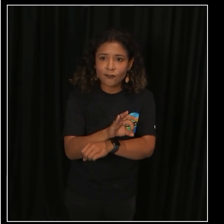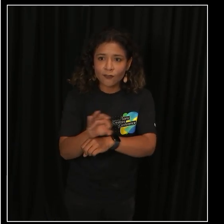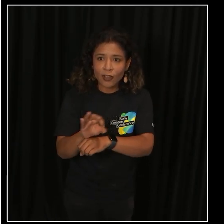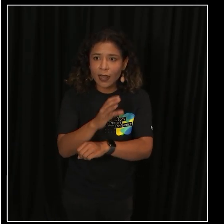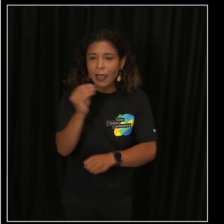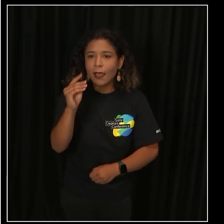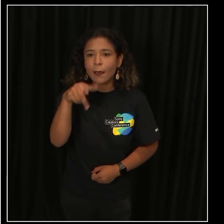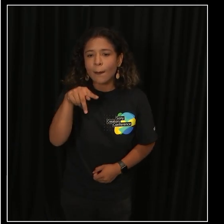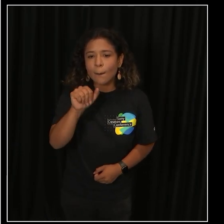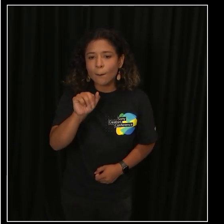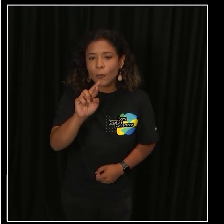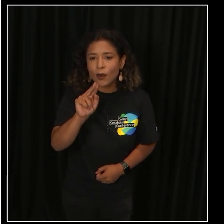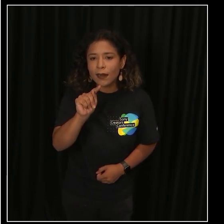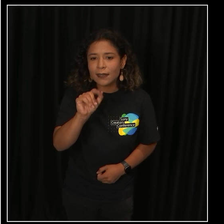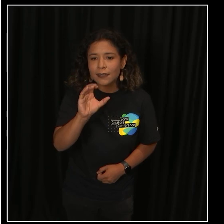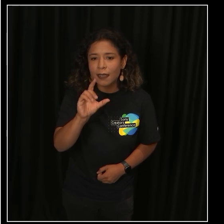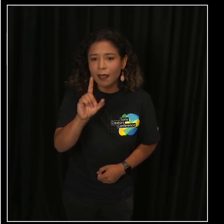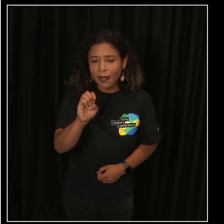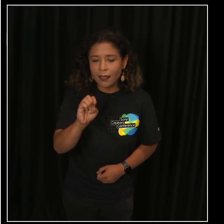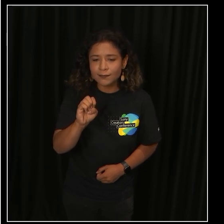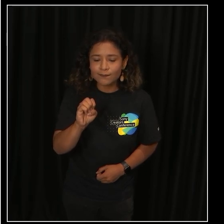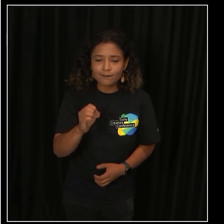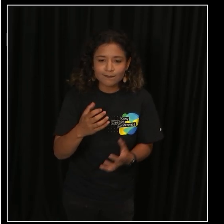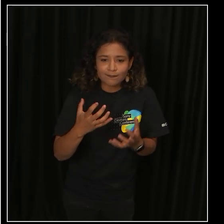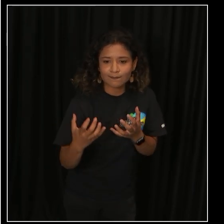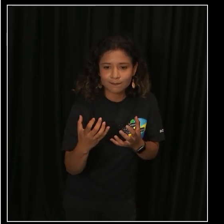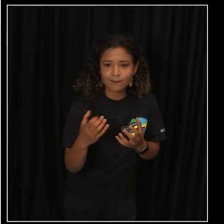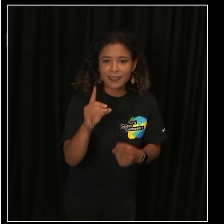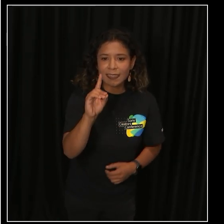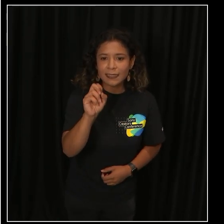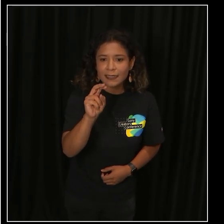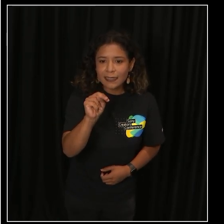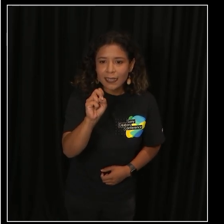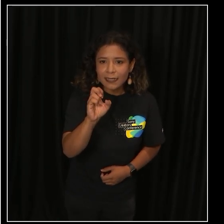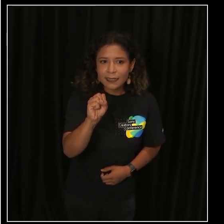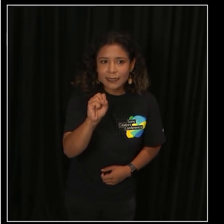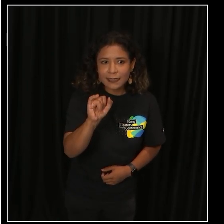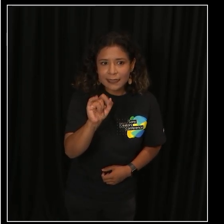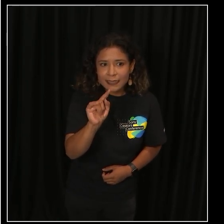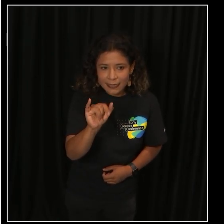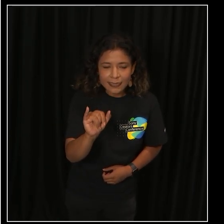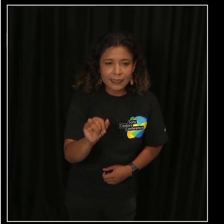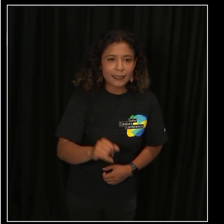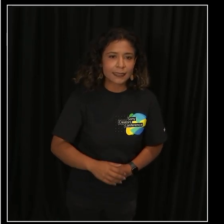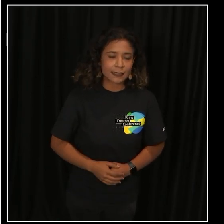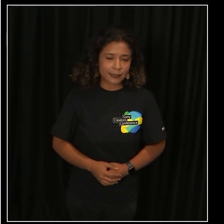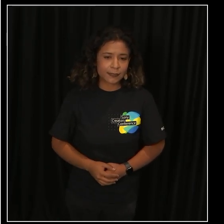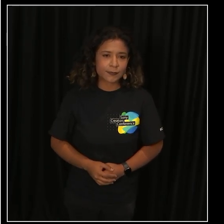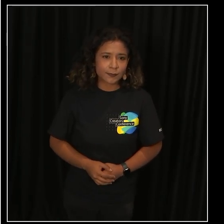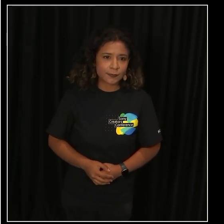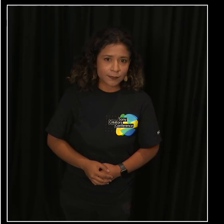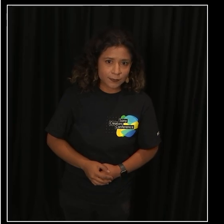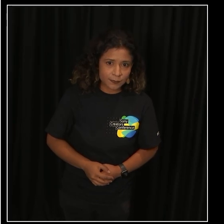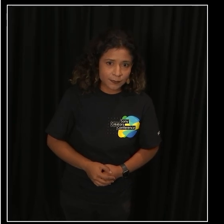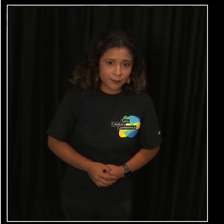This is a phrase function which can be regarded as the probability density function of a scattering direction of light.